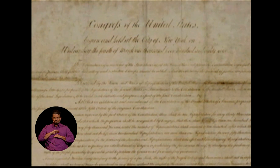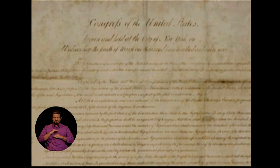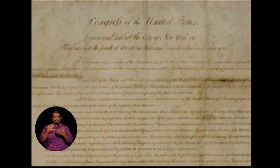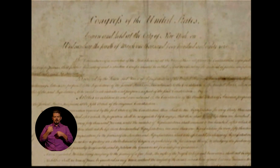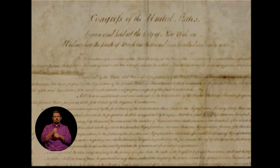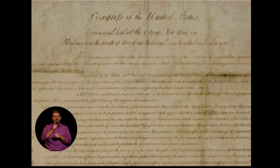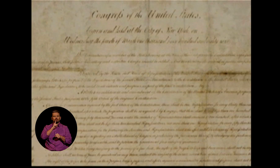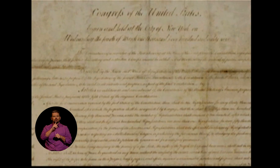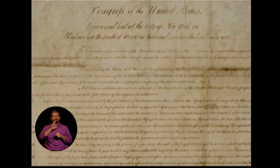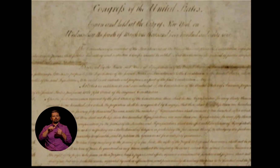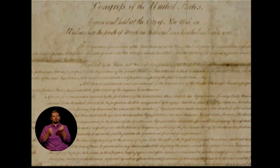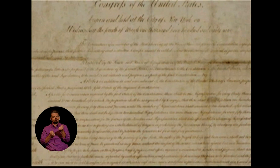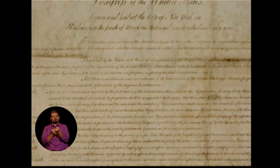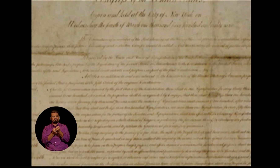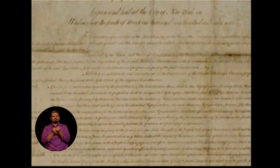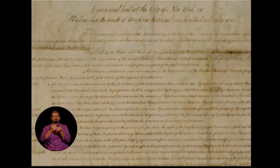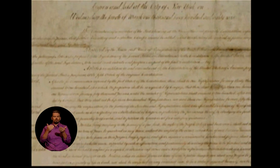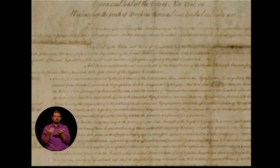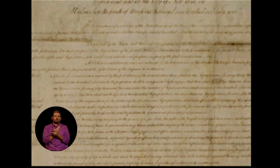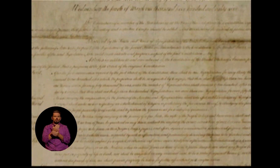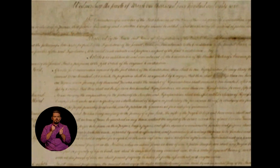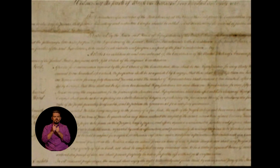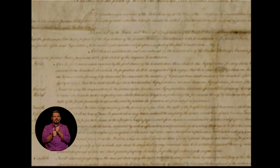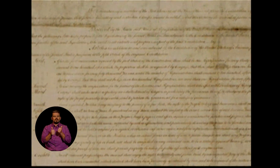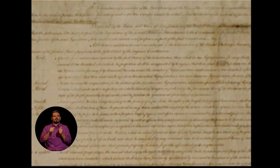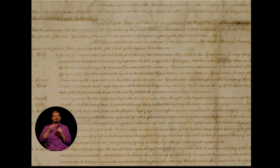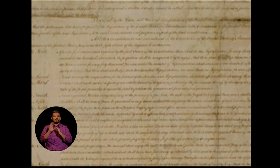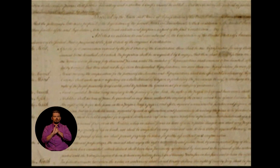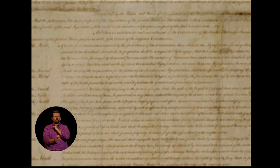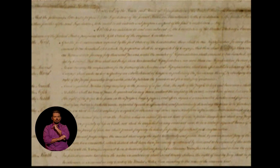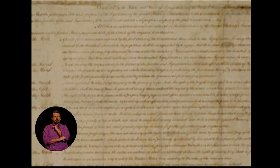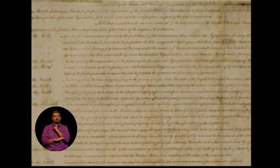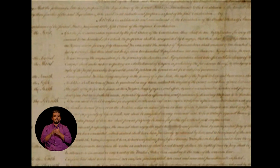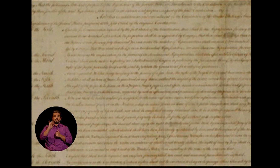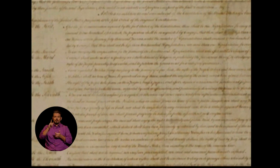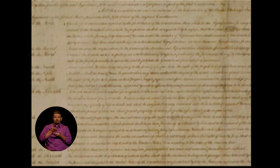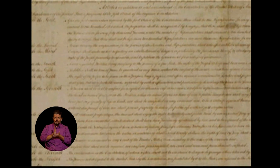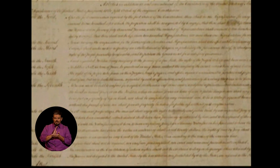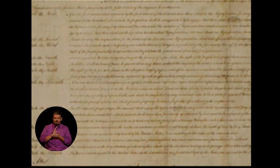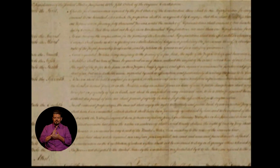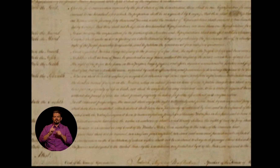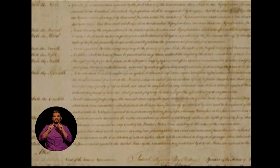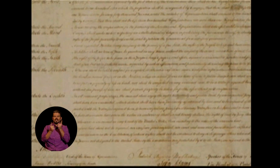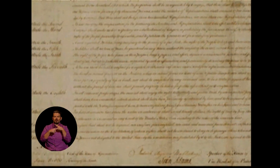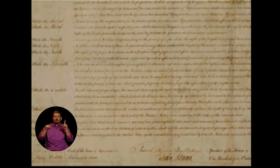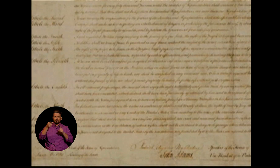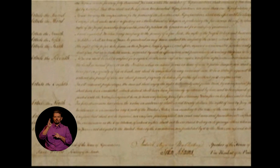AN ENSURE RATIFICATION OF THE NEW CONSTITUTION, A BILL OF RIGHTS, A DECLARATION OF HUMAN RIGHTS